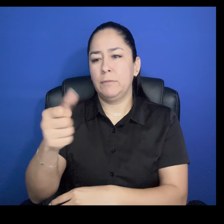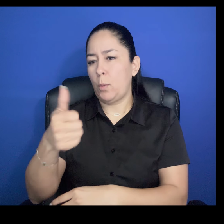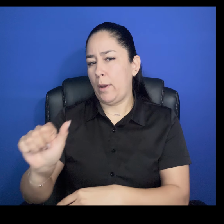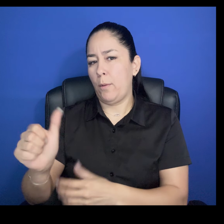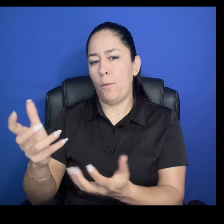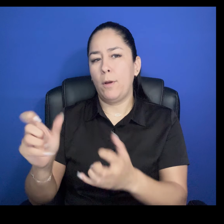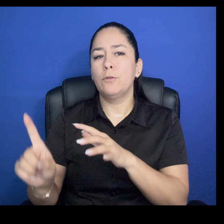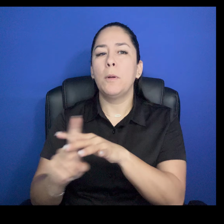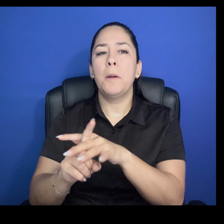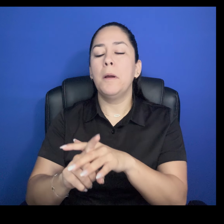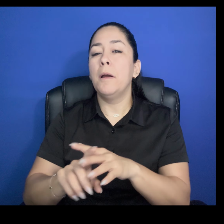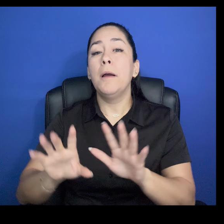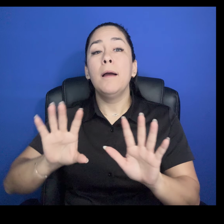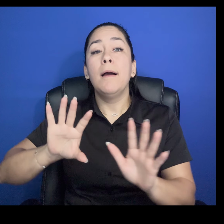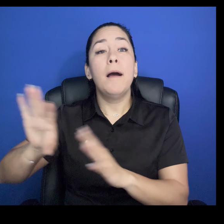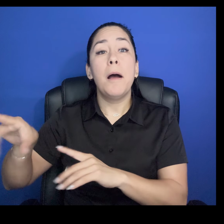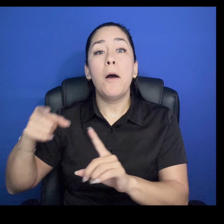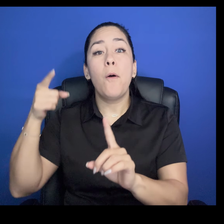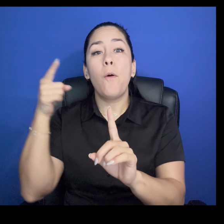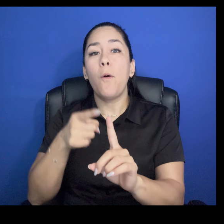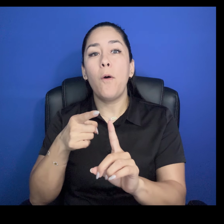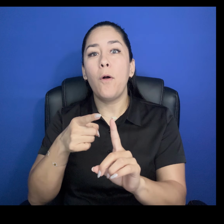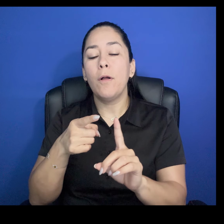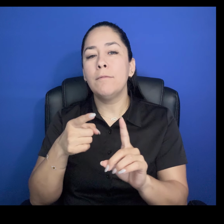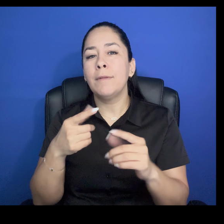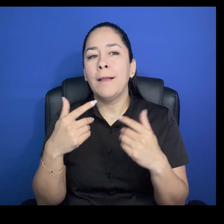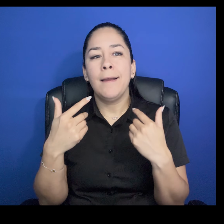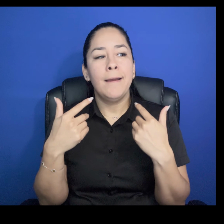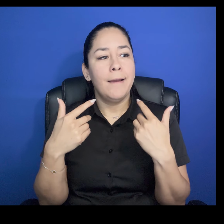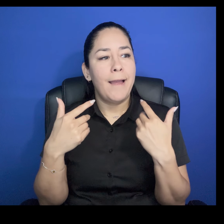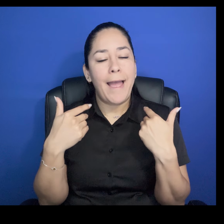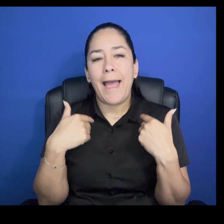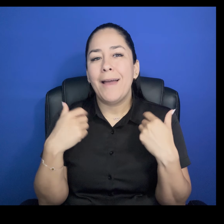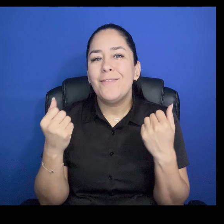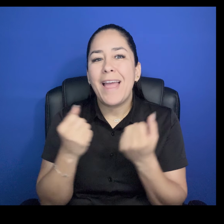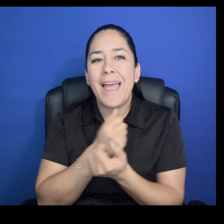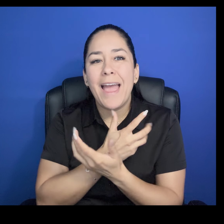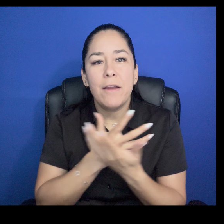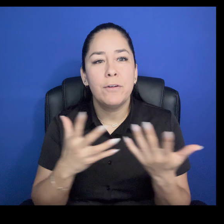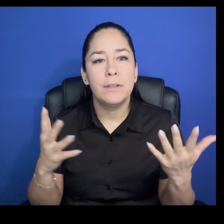But the whole target was to just have everything in Spanish.